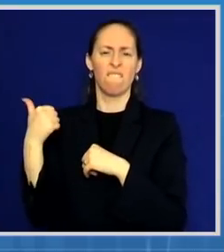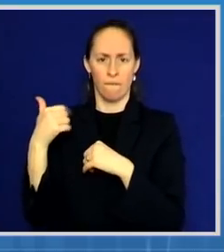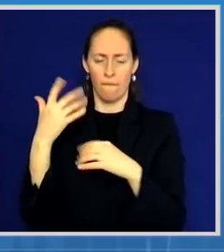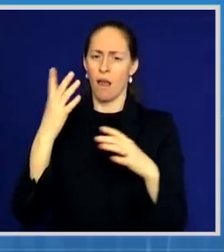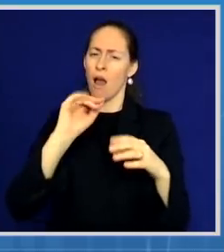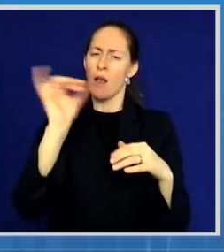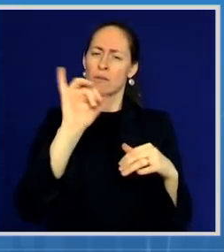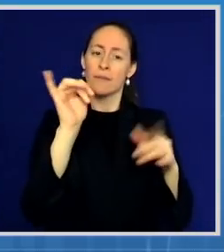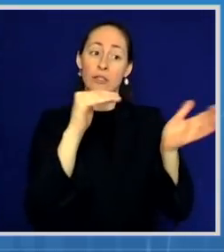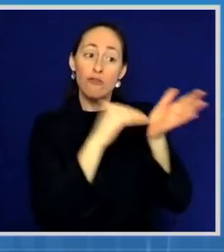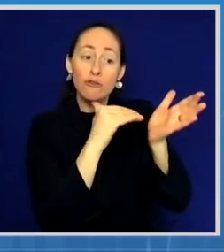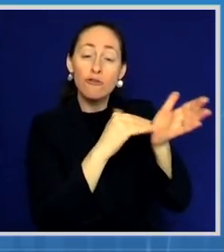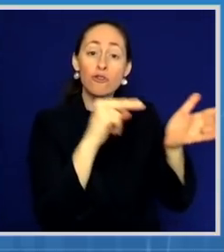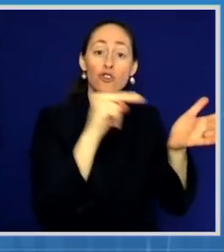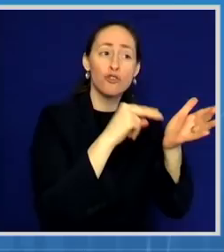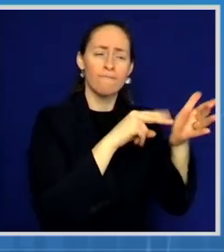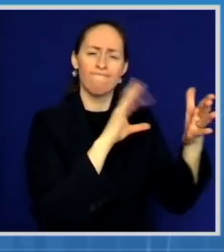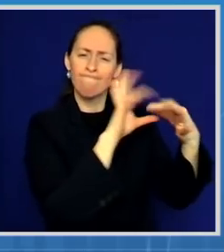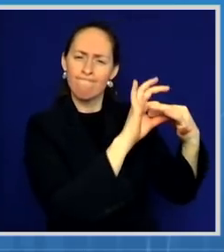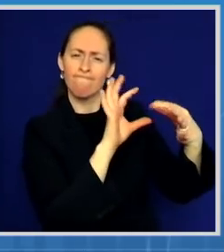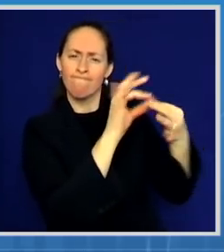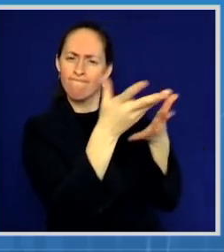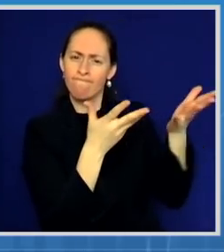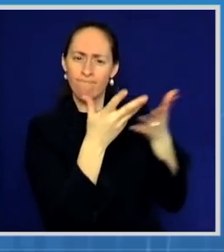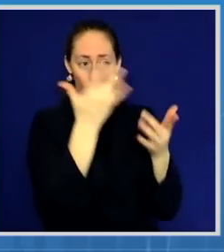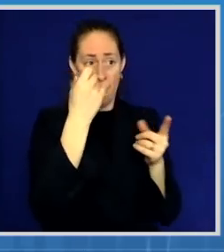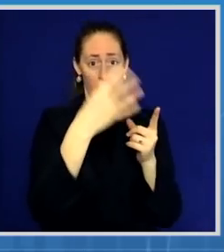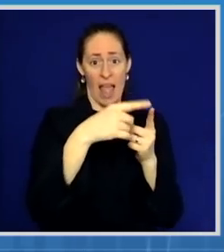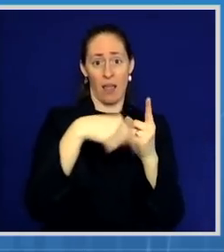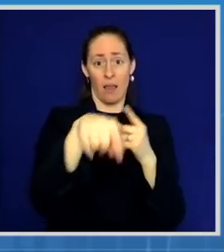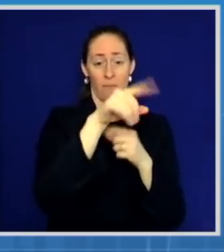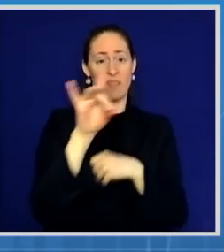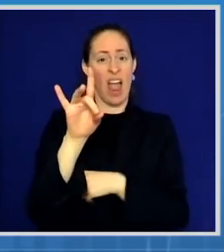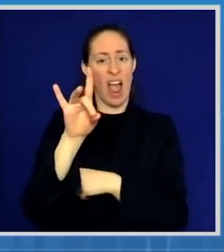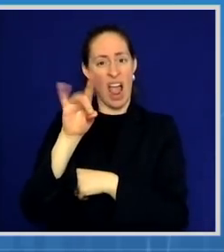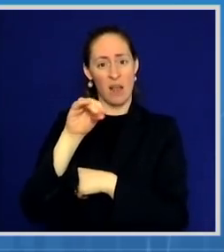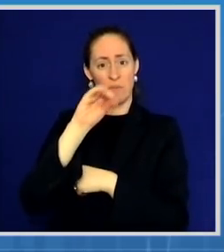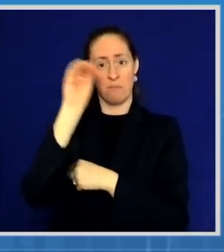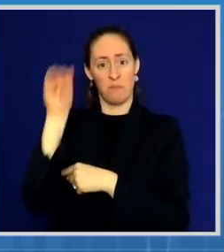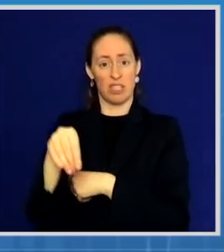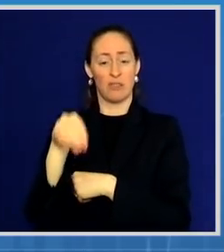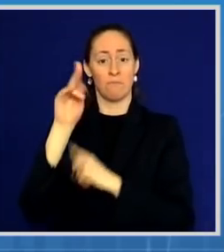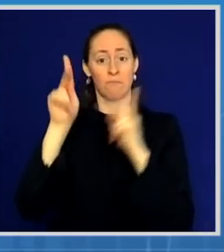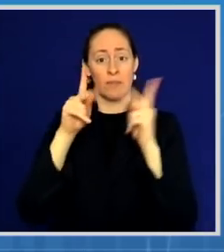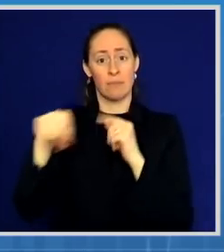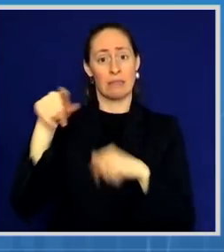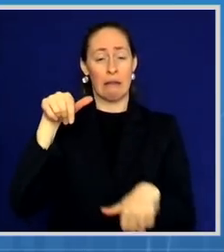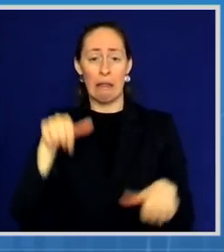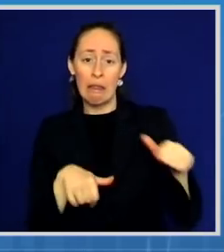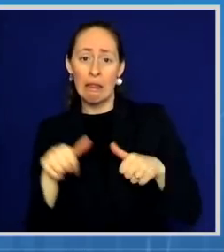That we know that around 80 percent of people who are trying to decide about a vaccine, say that they want to talk to their doctor